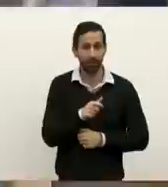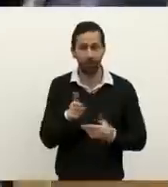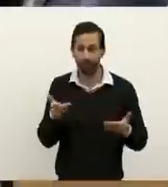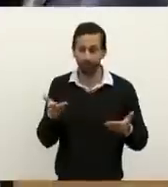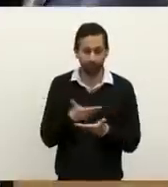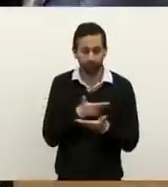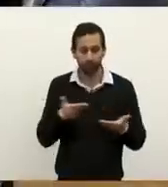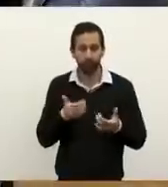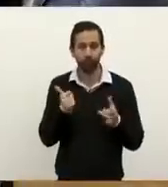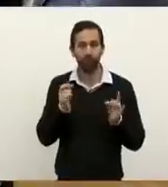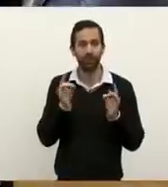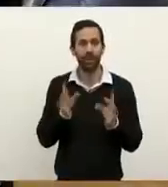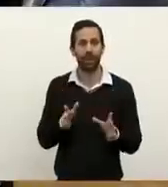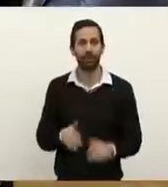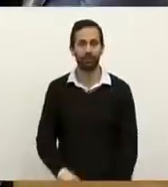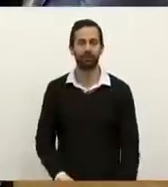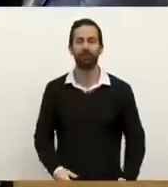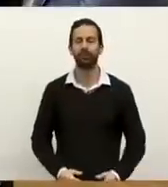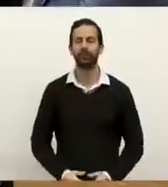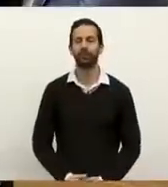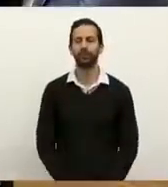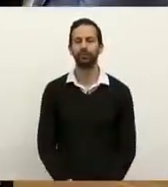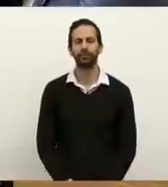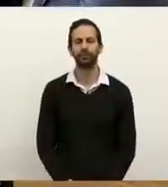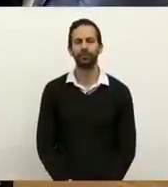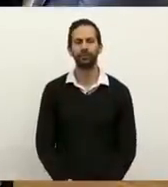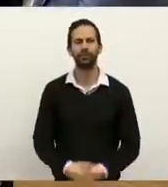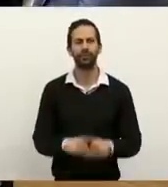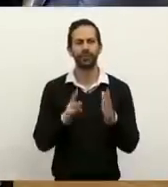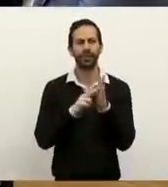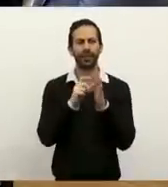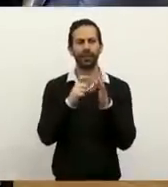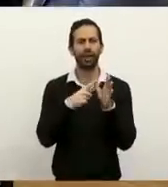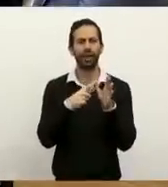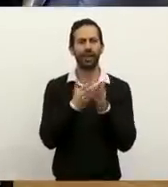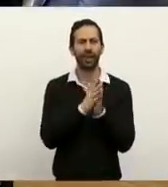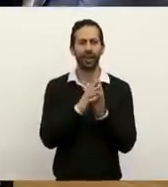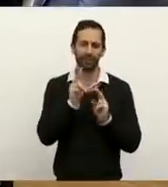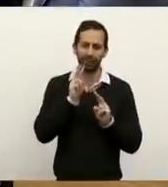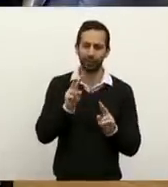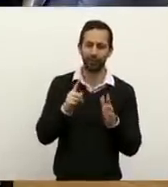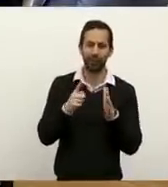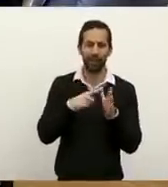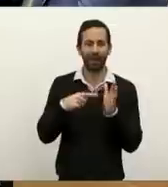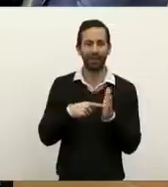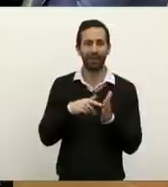Terrific, Lloyd. And how does the NDIA view AT and enabling participant participation